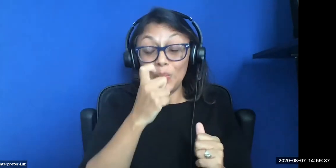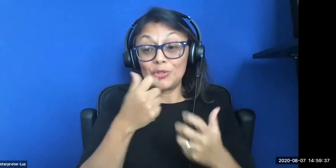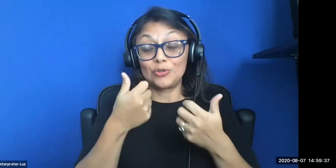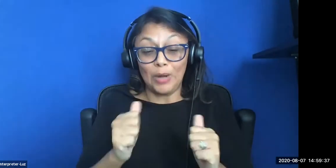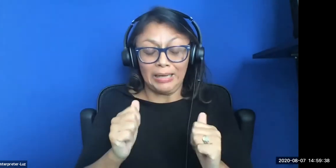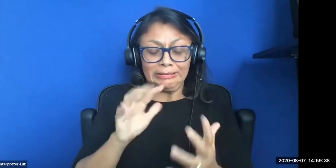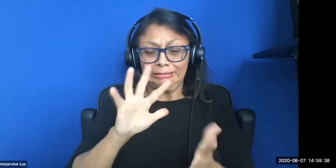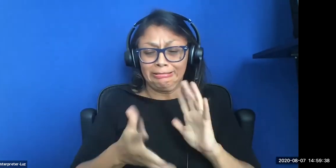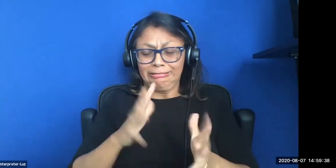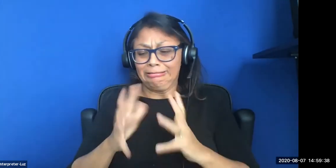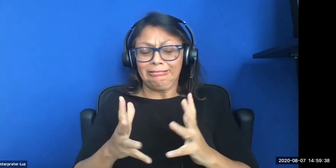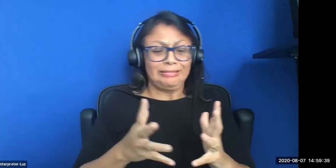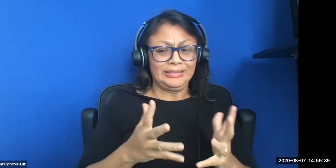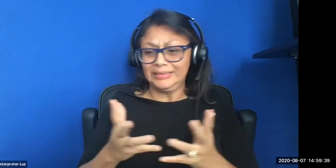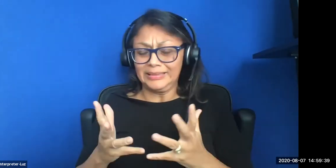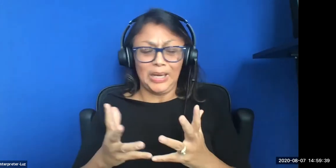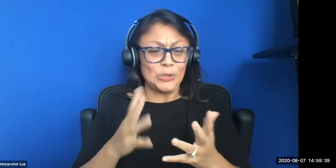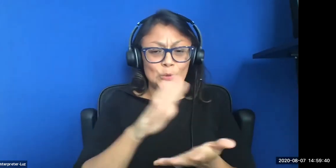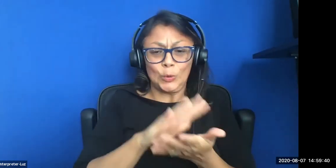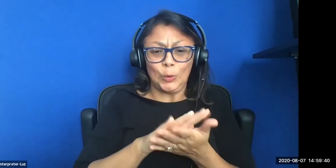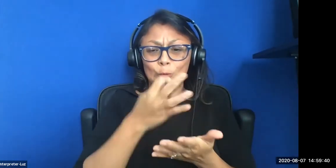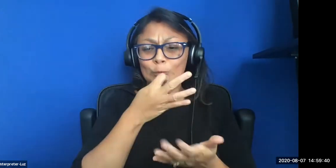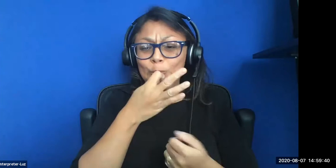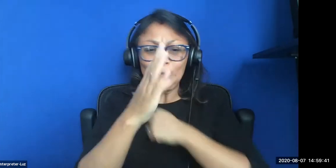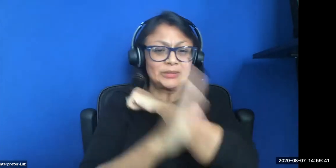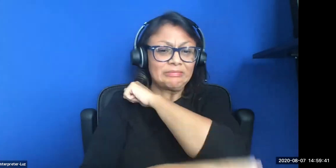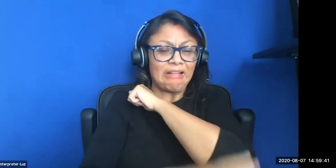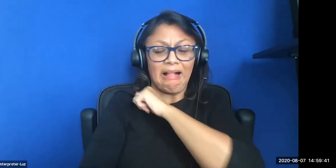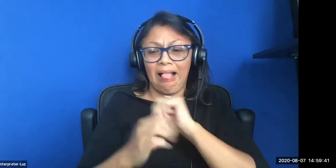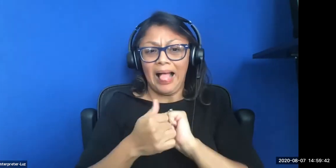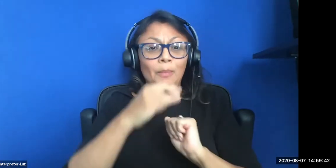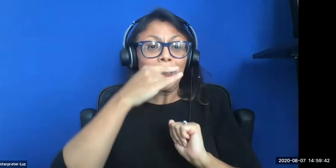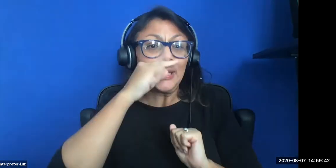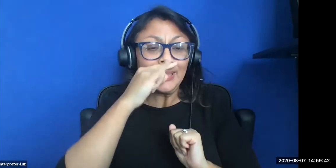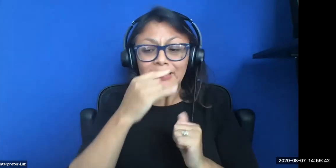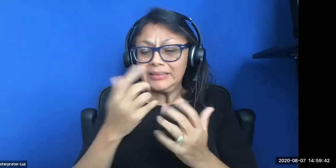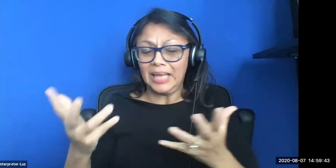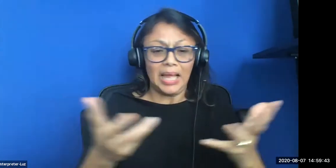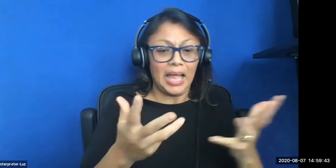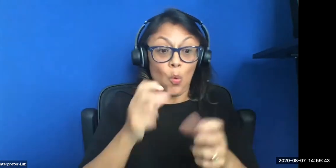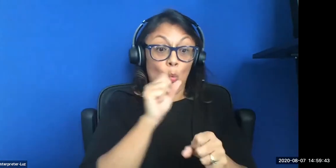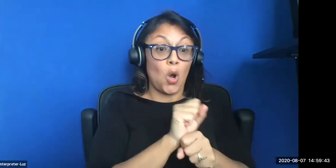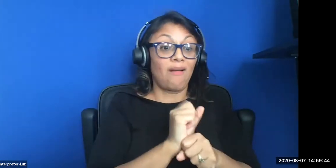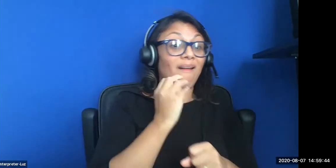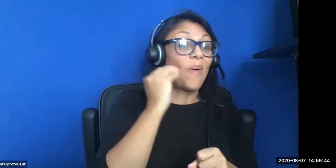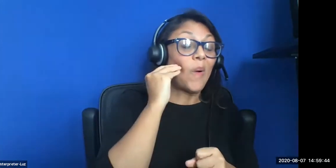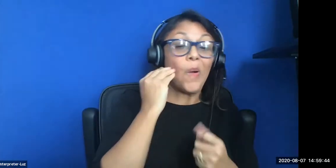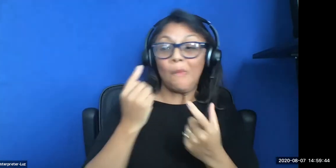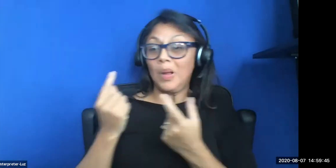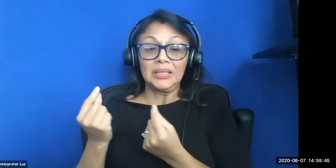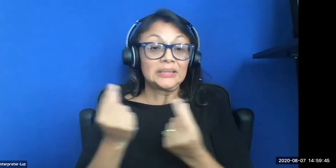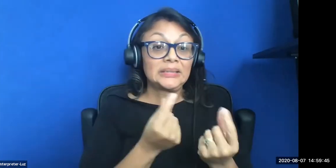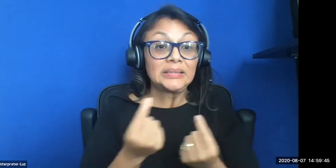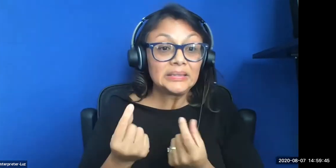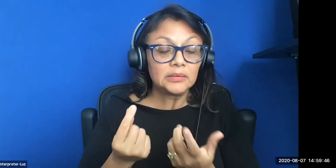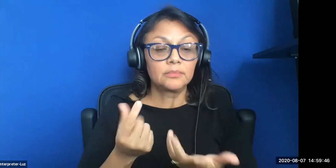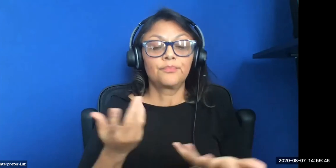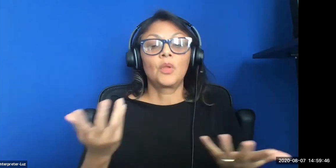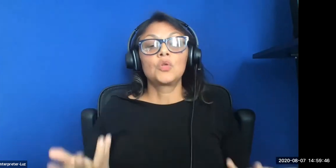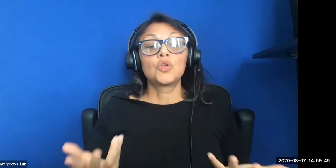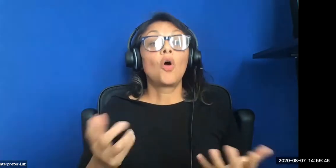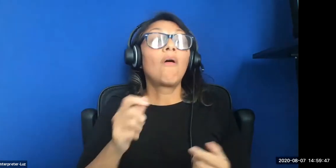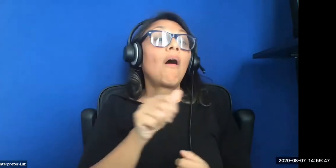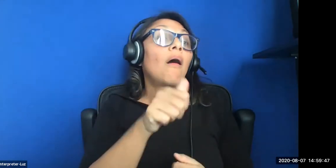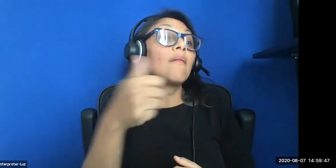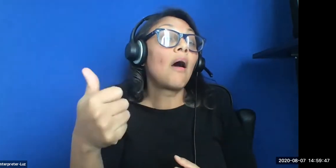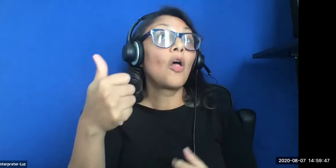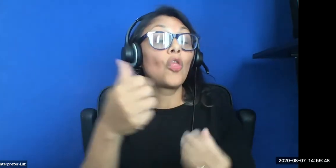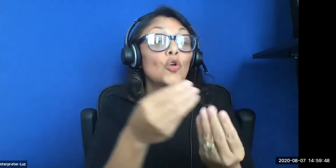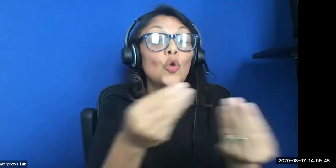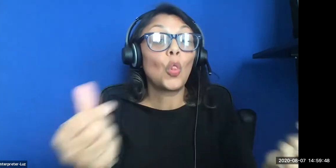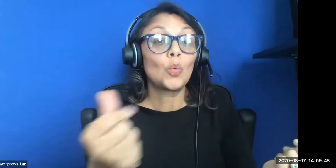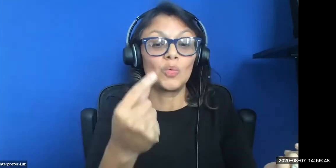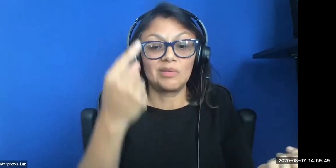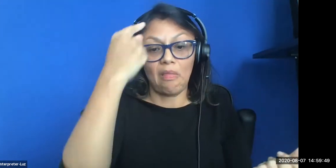Channelle Charest: Into whatever school is going to look like, how do we how do we minimize that. How do we help with that popped up was one solution, but then also the other solution was saying, I think we're going to need to drop our expectation